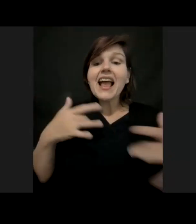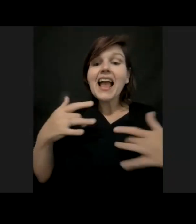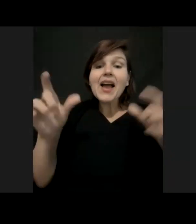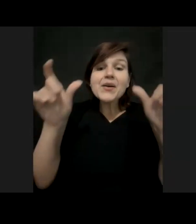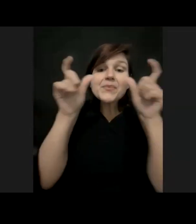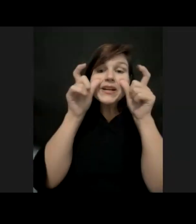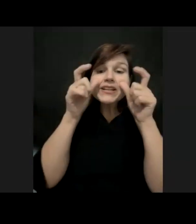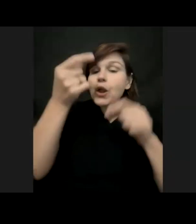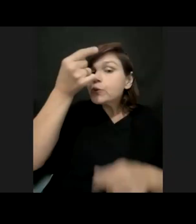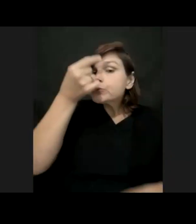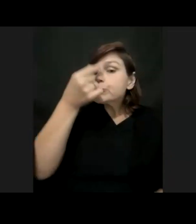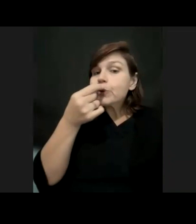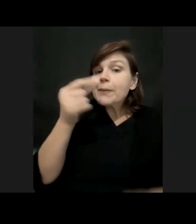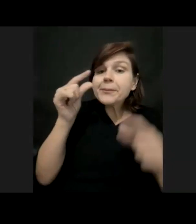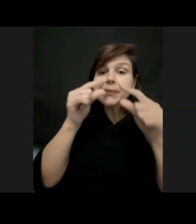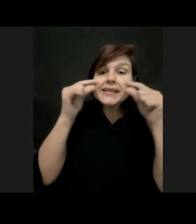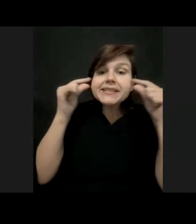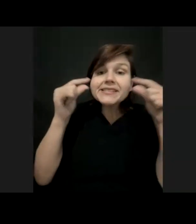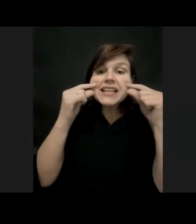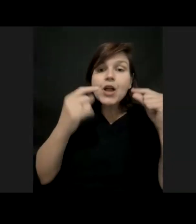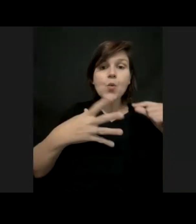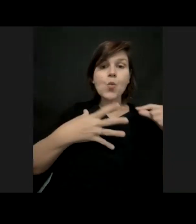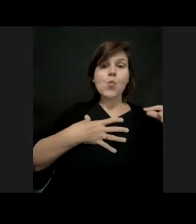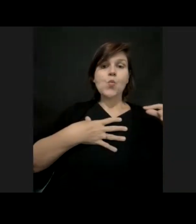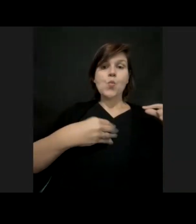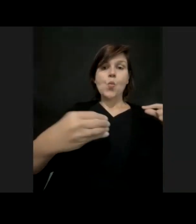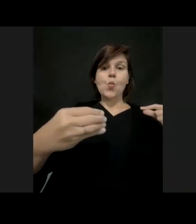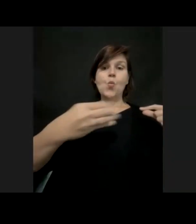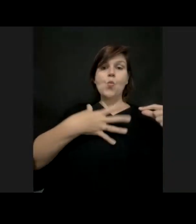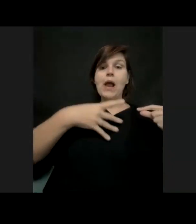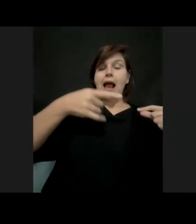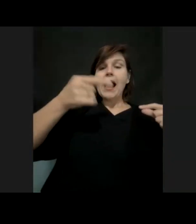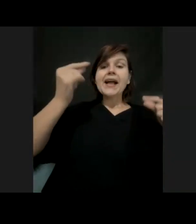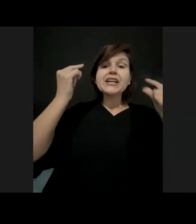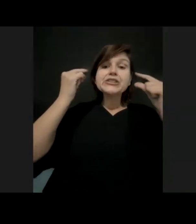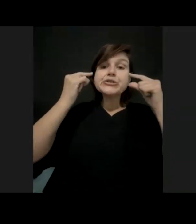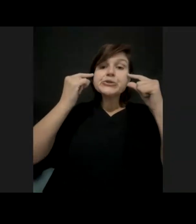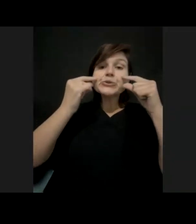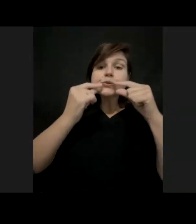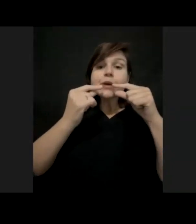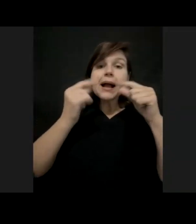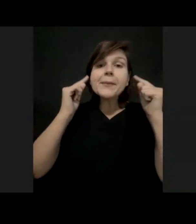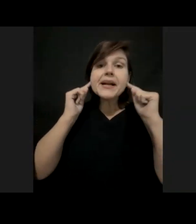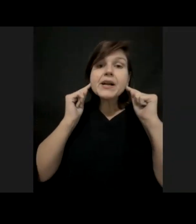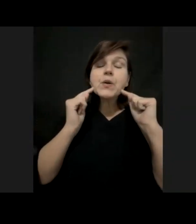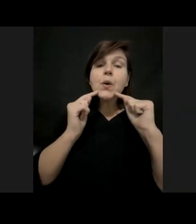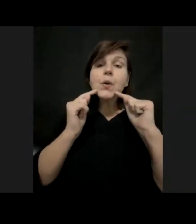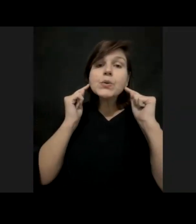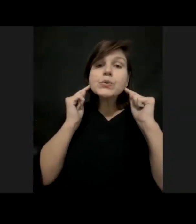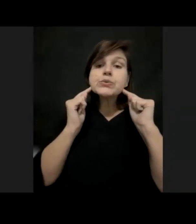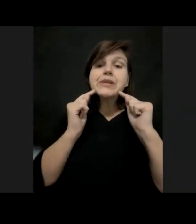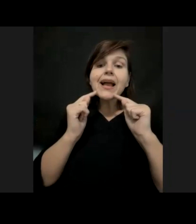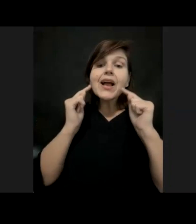He’s got a big white stripe that goes down the side of his chin. Like that. Look at that!